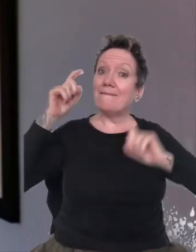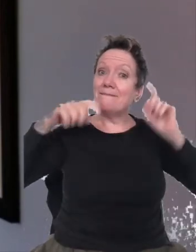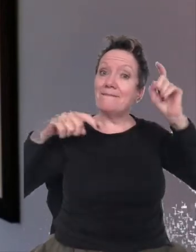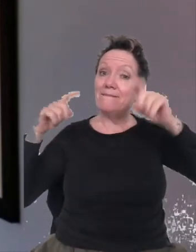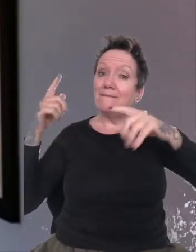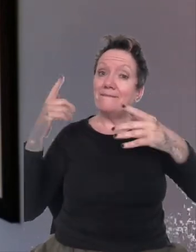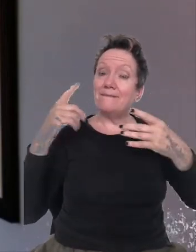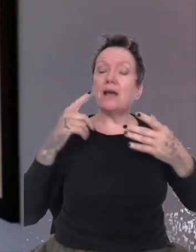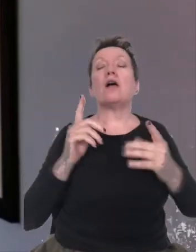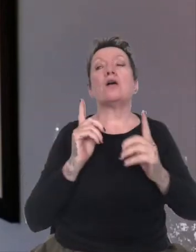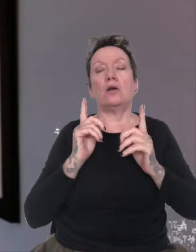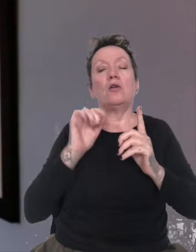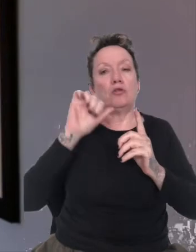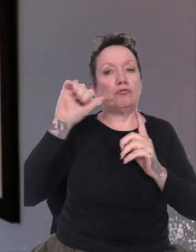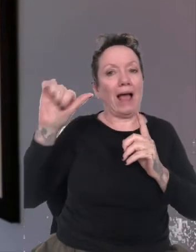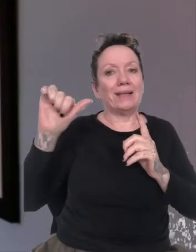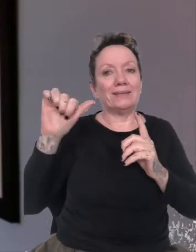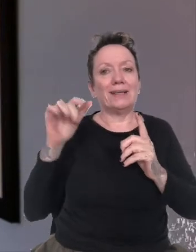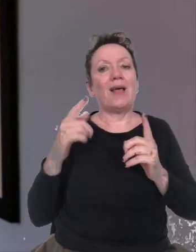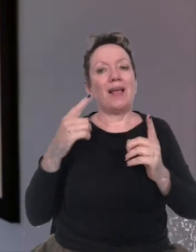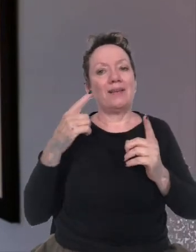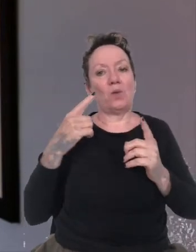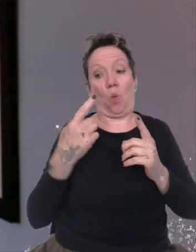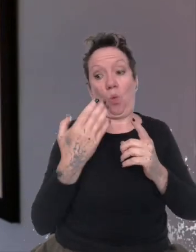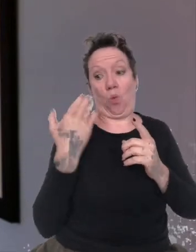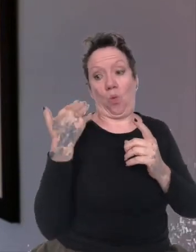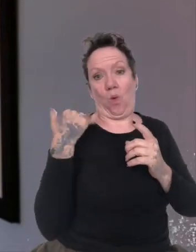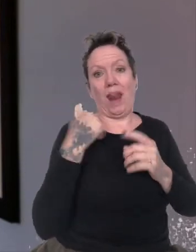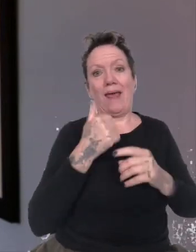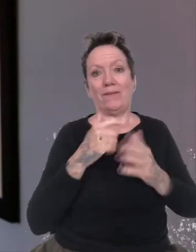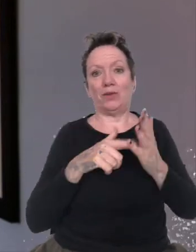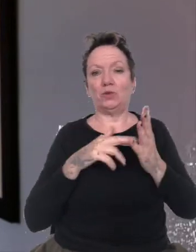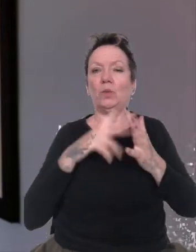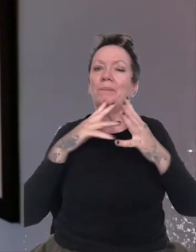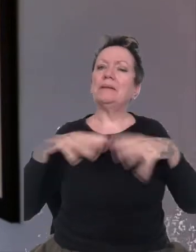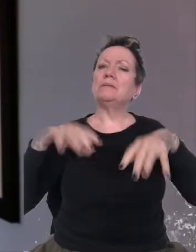So this Northeast culture, social kicked off with five really beautiful sharings